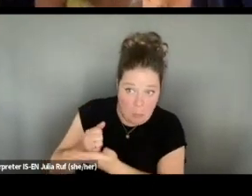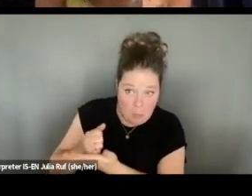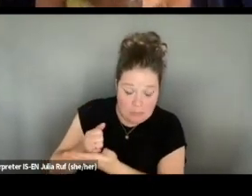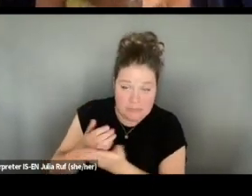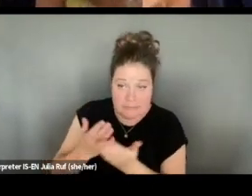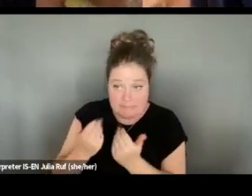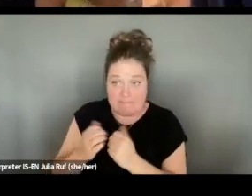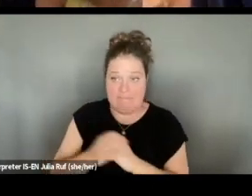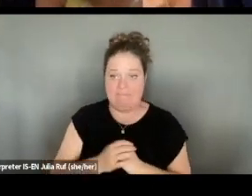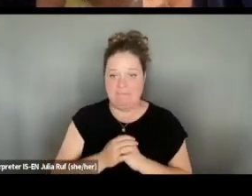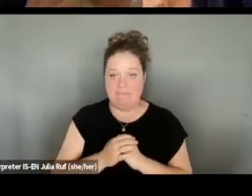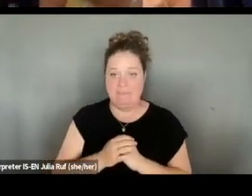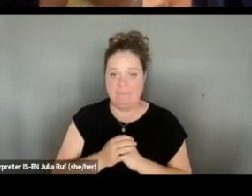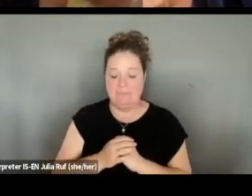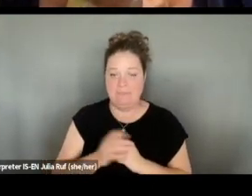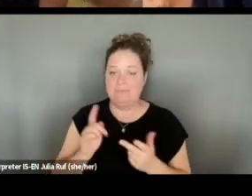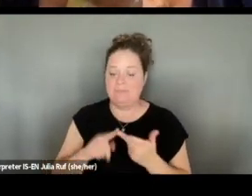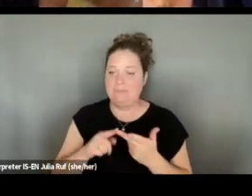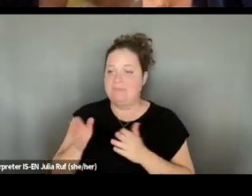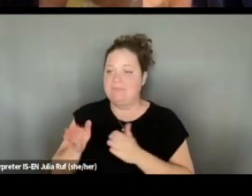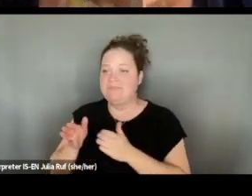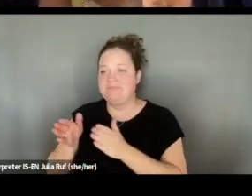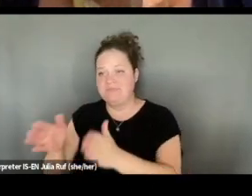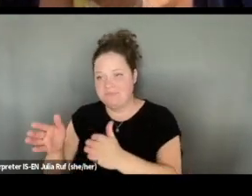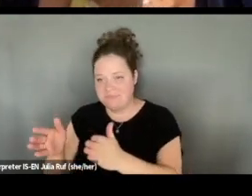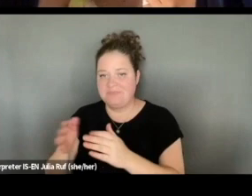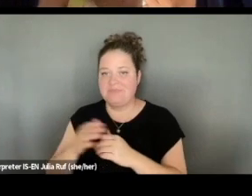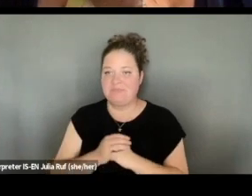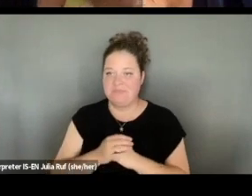And the third piece of this is, of course, that funding instrument that,